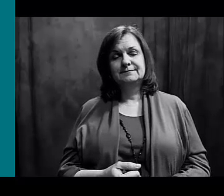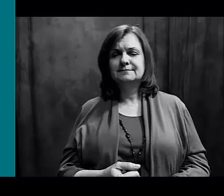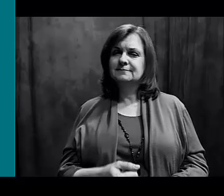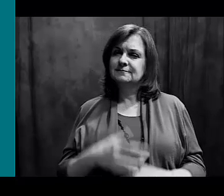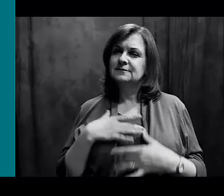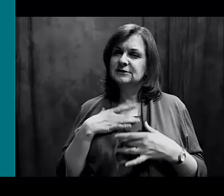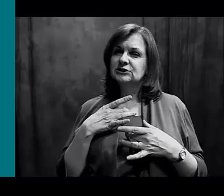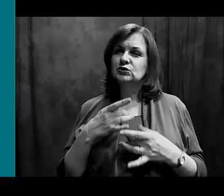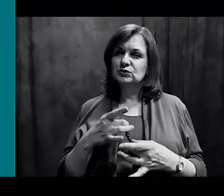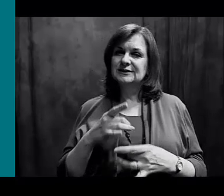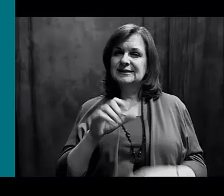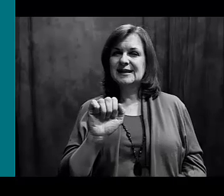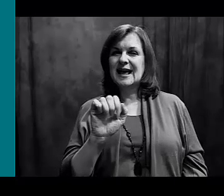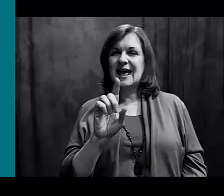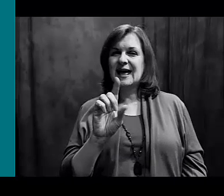interesting adaptations!